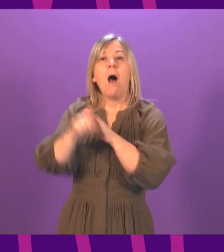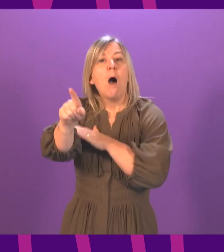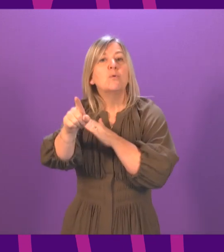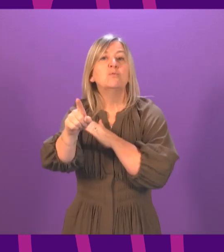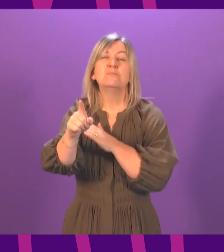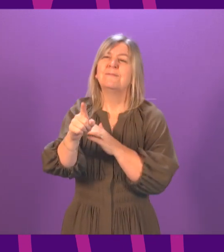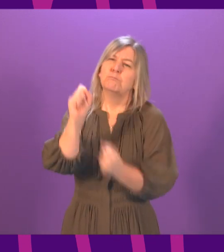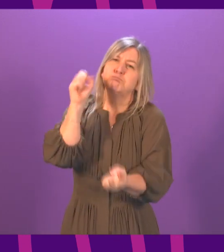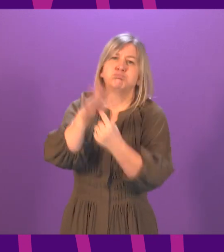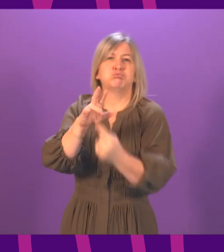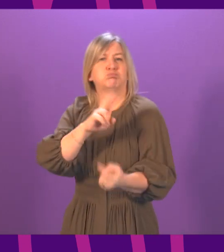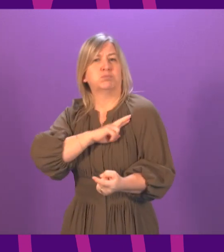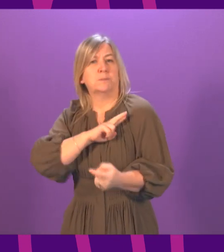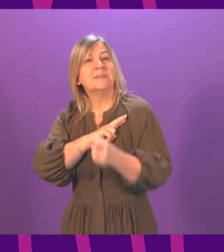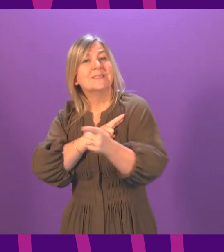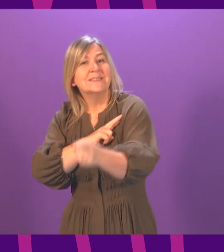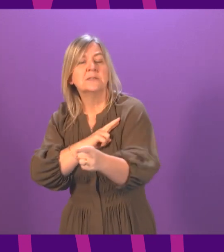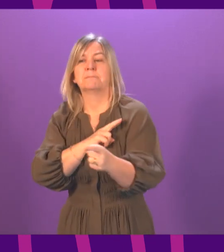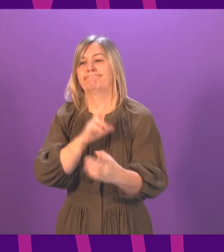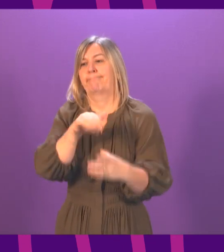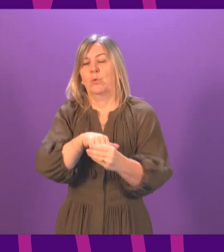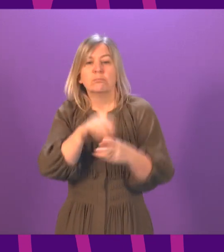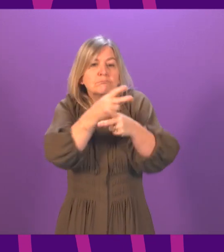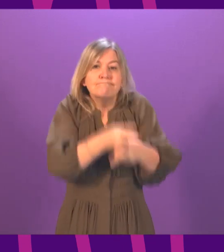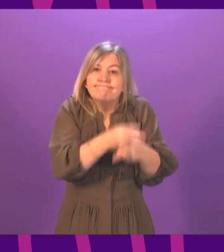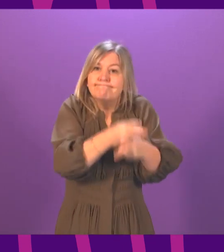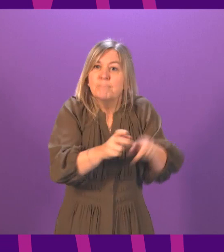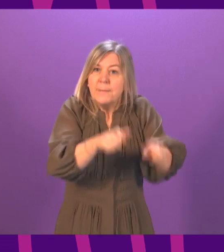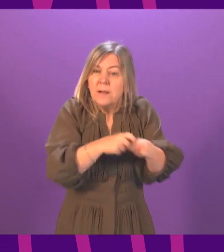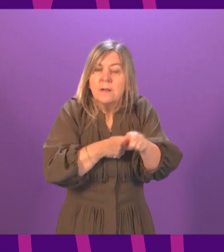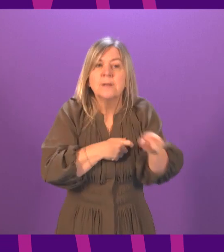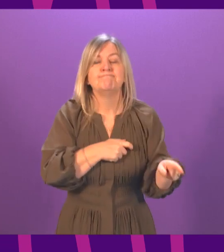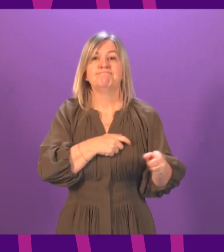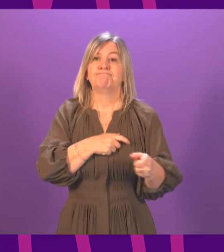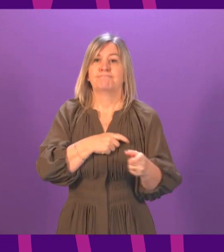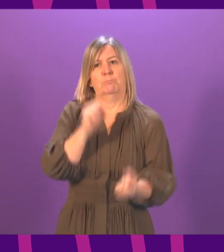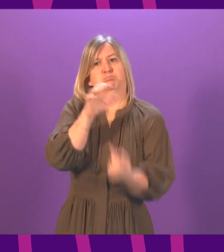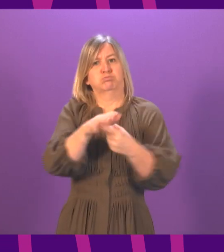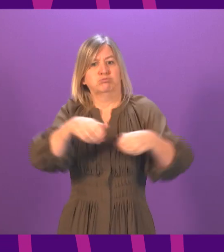as caring responsibilities, essential shopping, work that genuinely cannot be done from home and